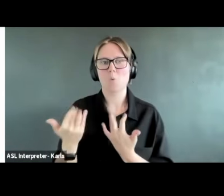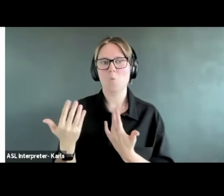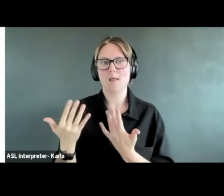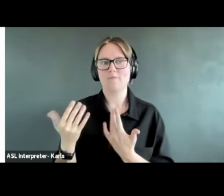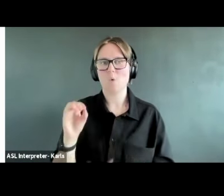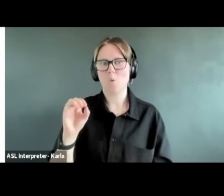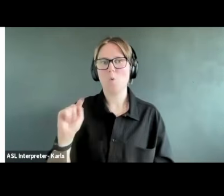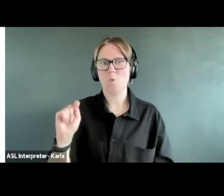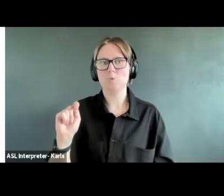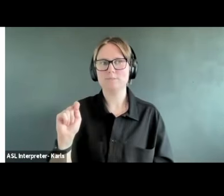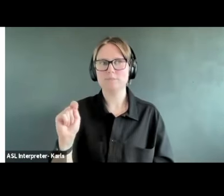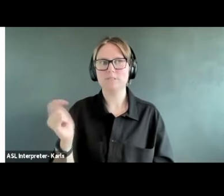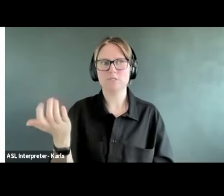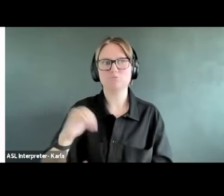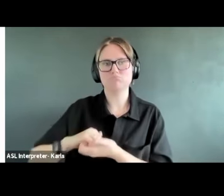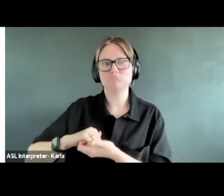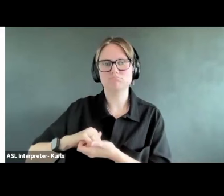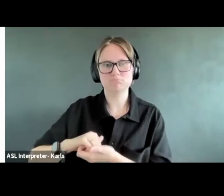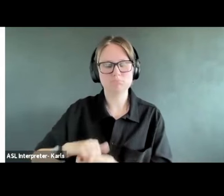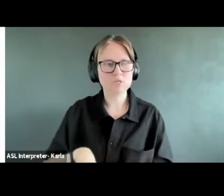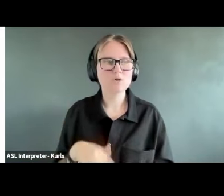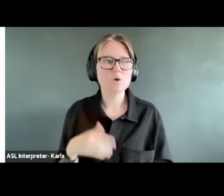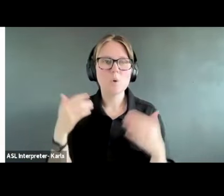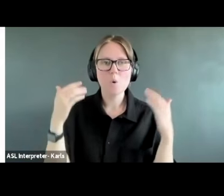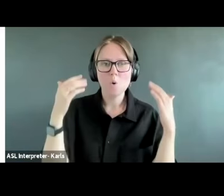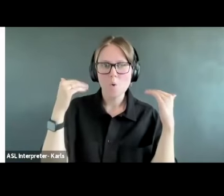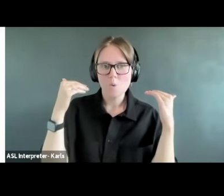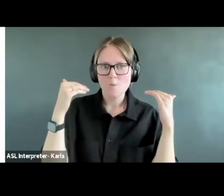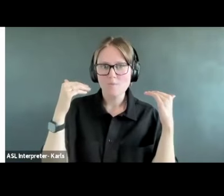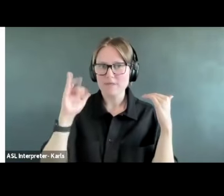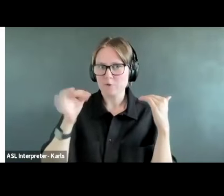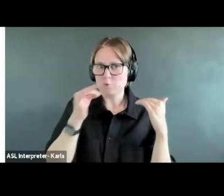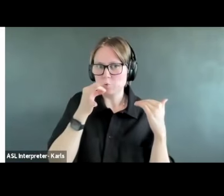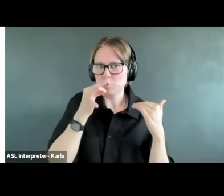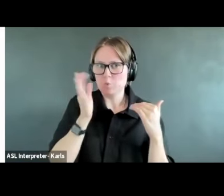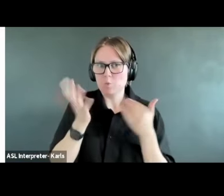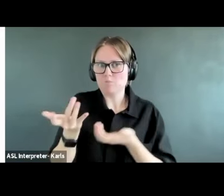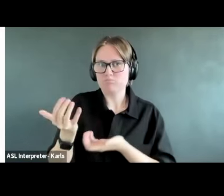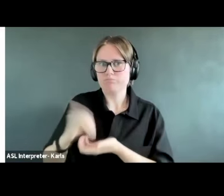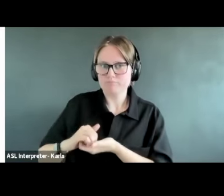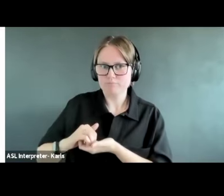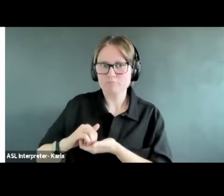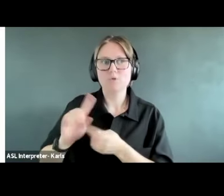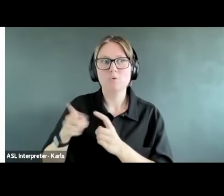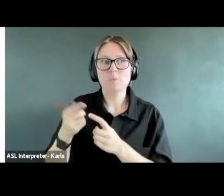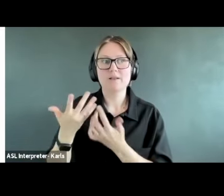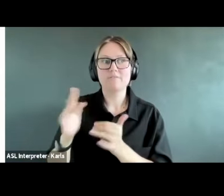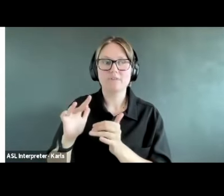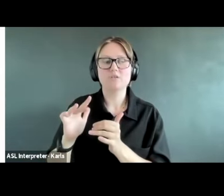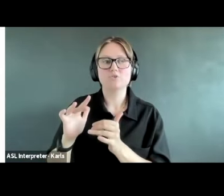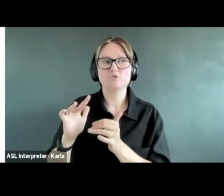so hopefully that will come through soon once it goes through Congress and we'll be able to help even